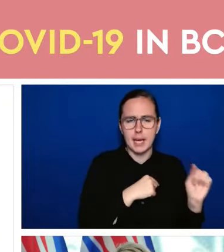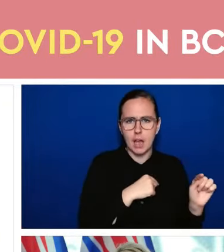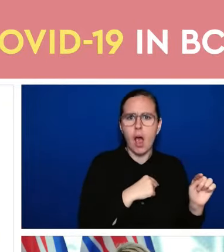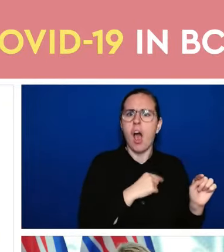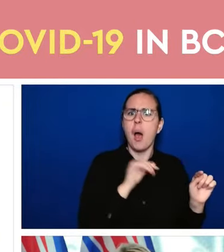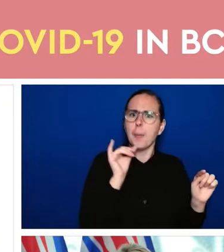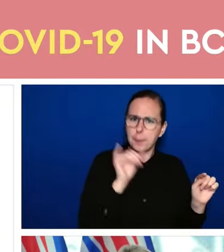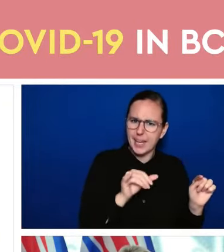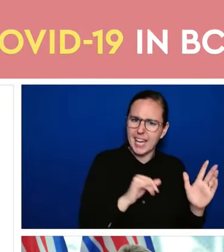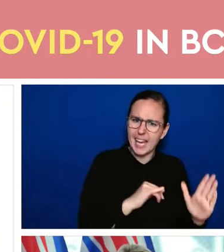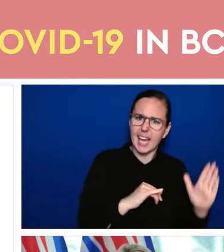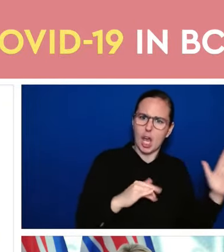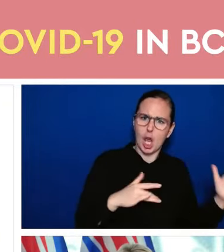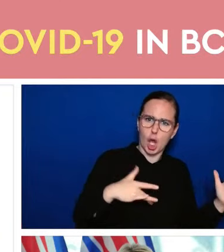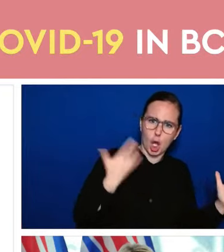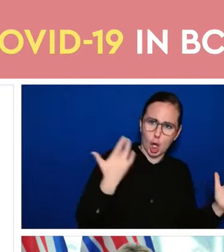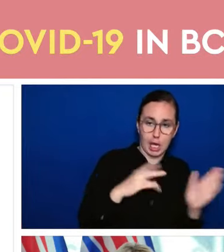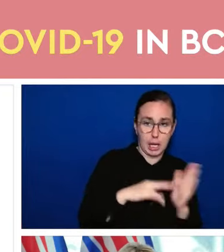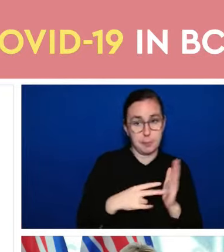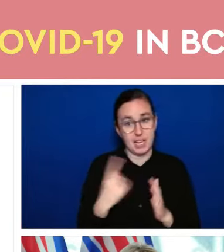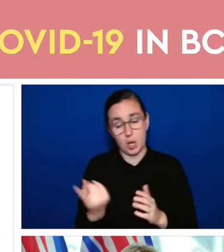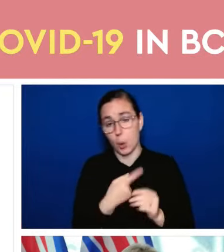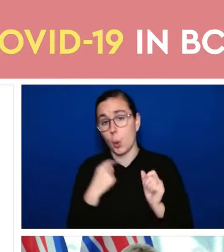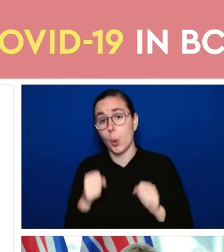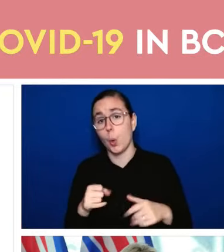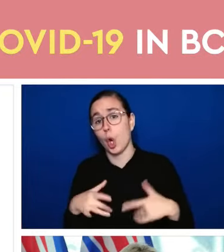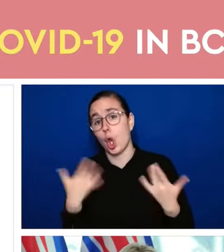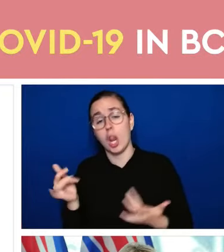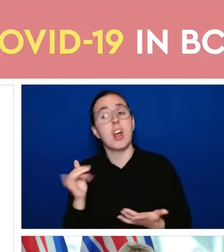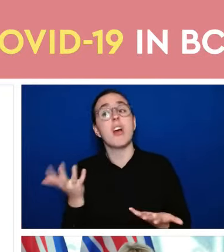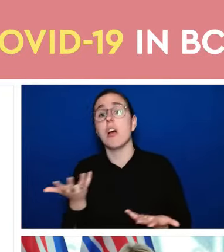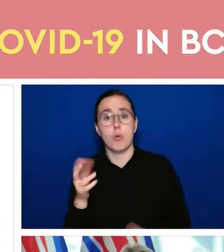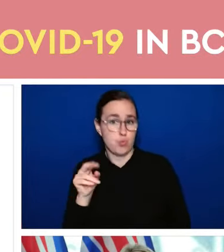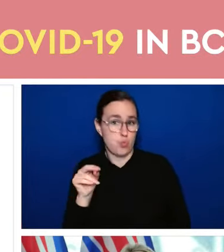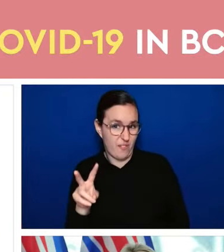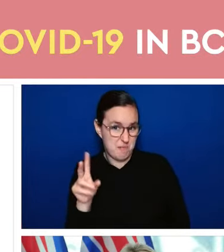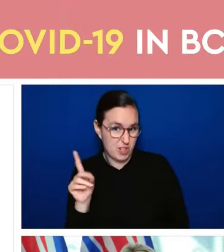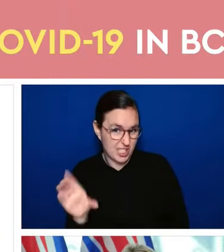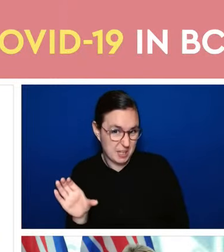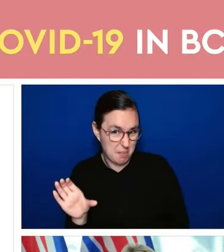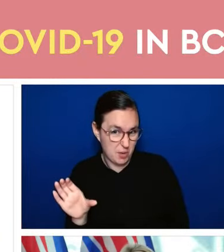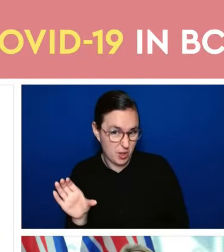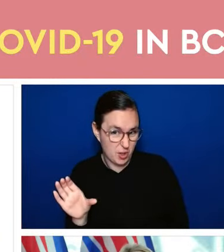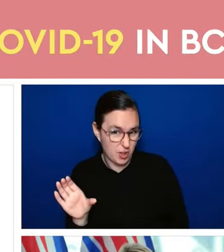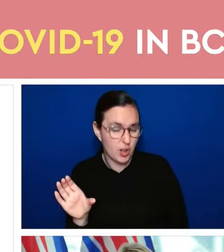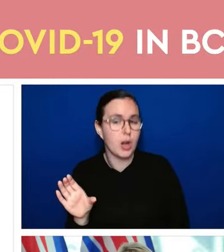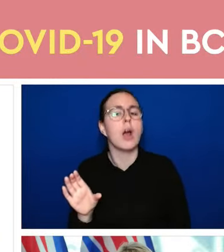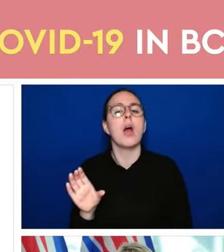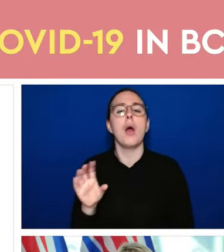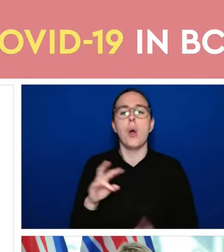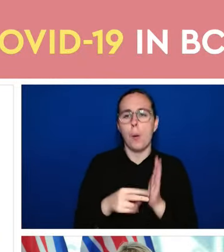as well. So that is a scenario that we need to plan about. We have a we know that other